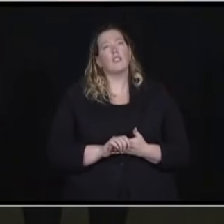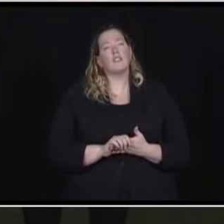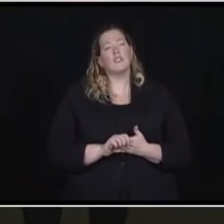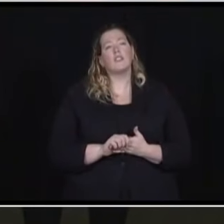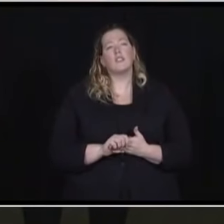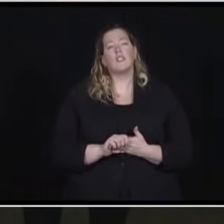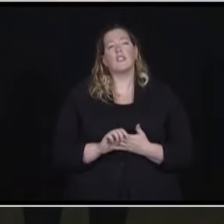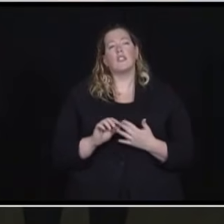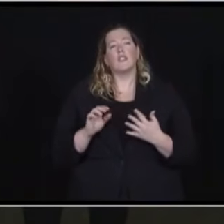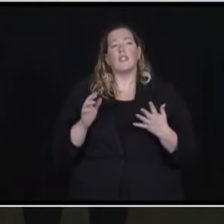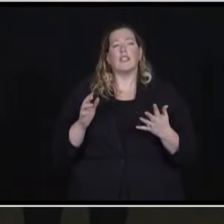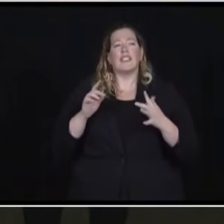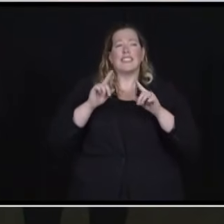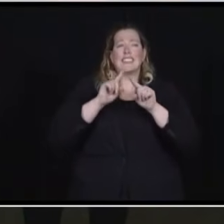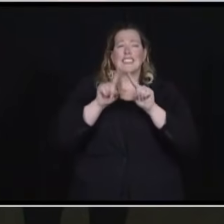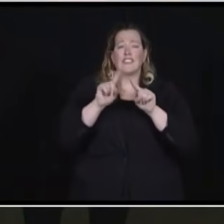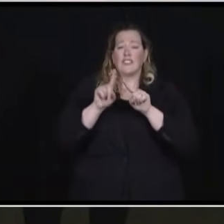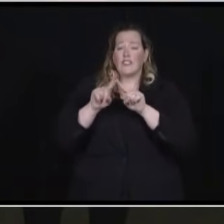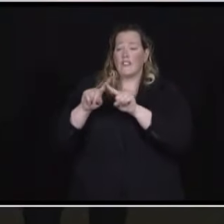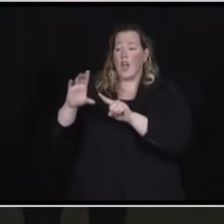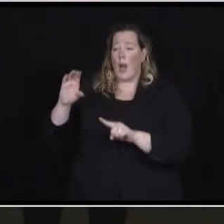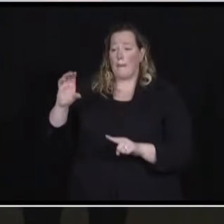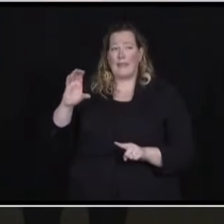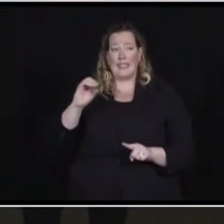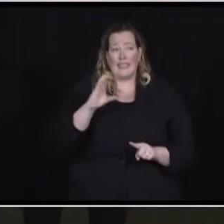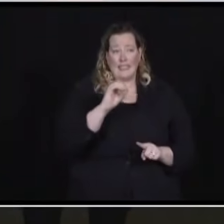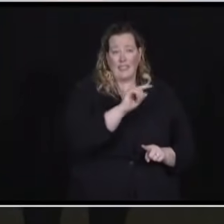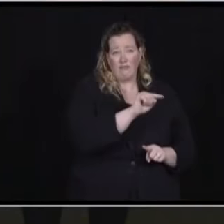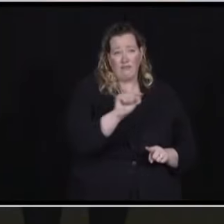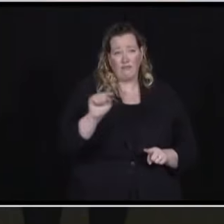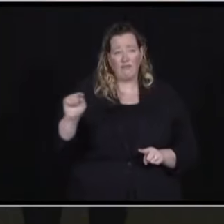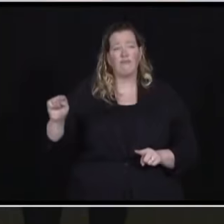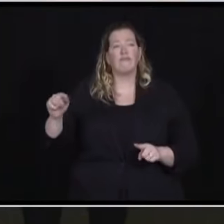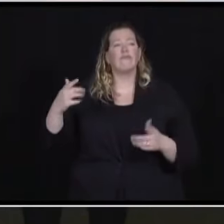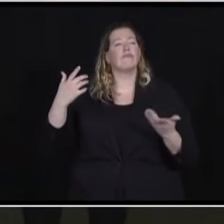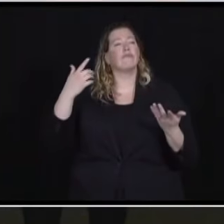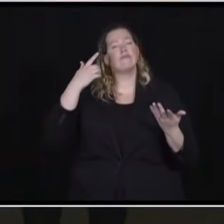there is co-packers out there in the industries that will bottle